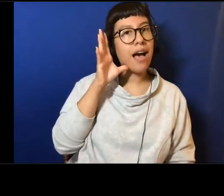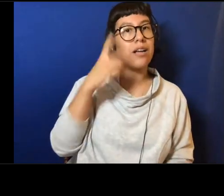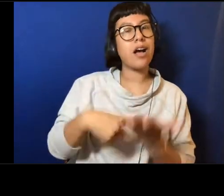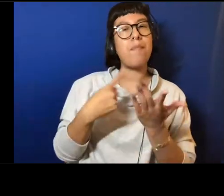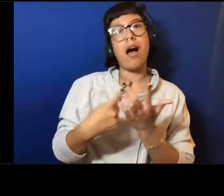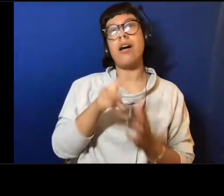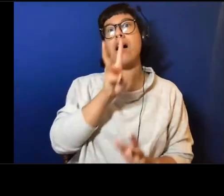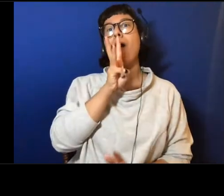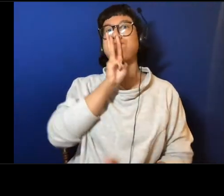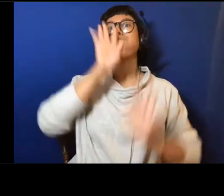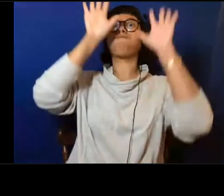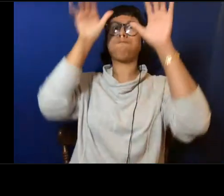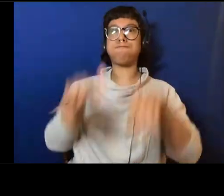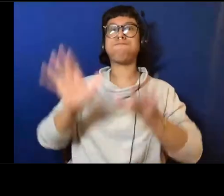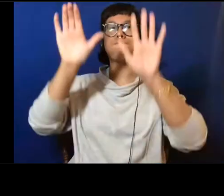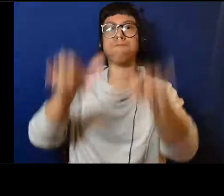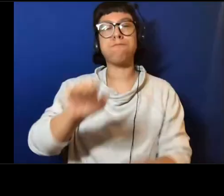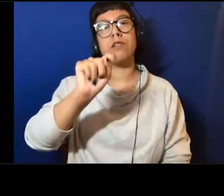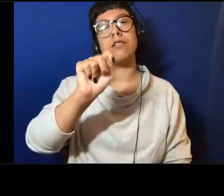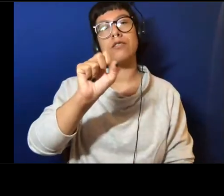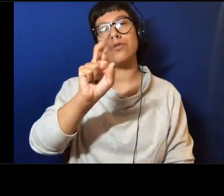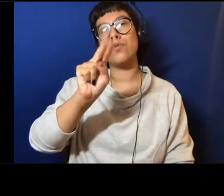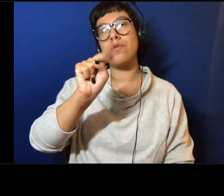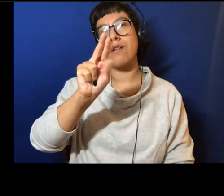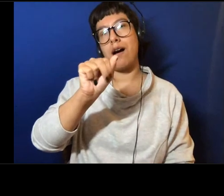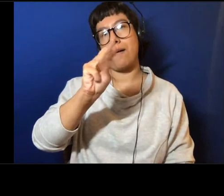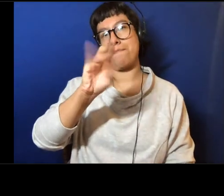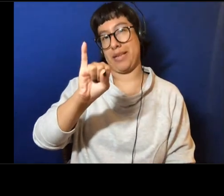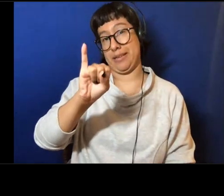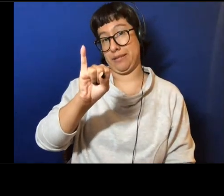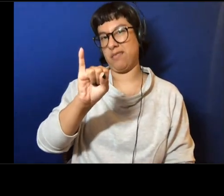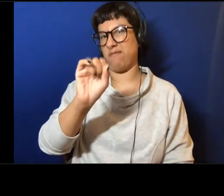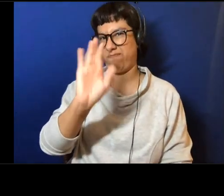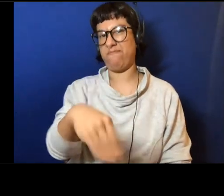and it's going to be really interesting. And in two weeks, we'll be back on Wednesday,